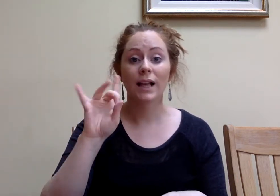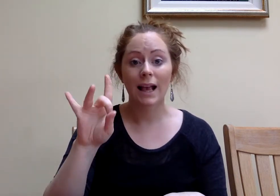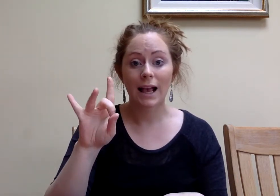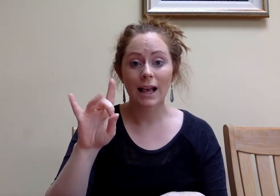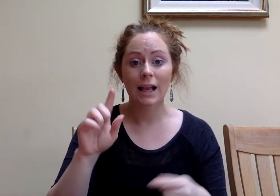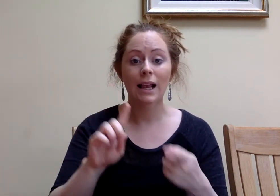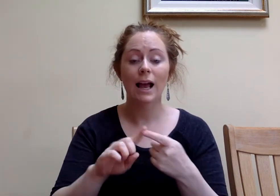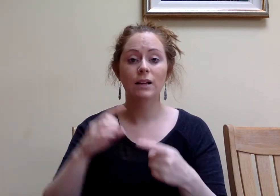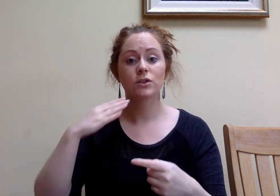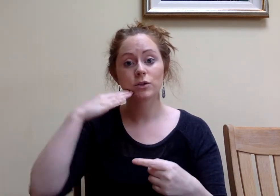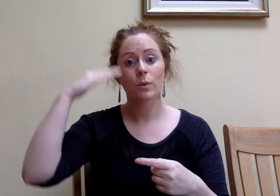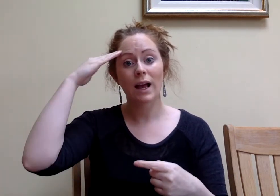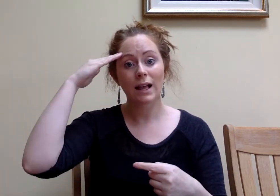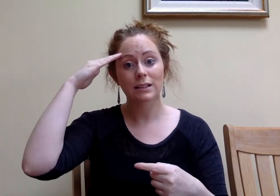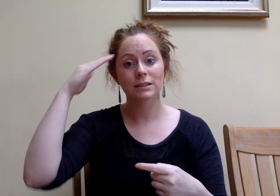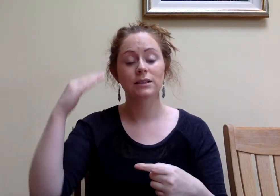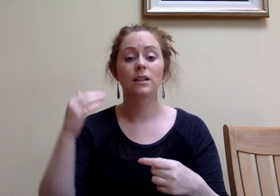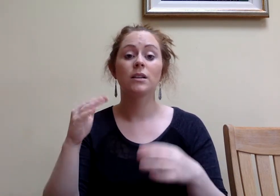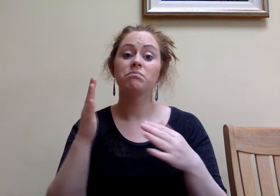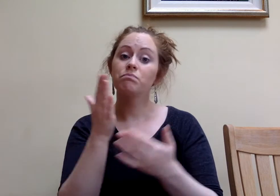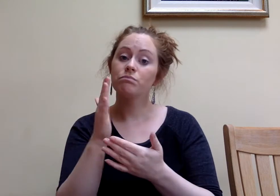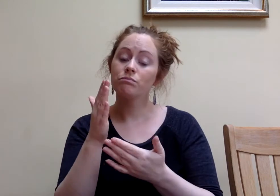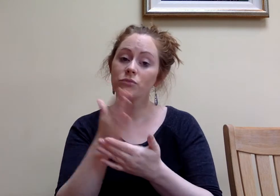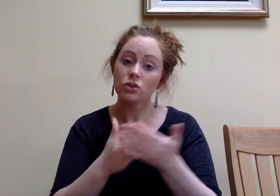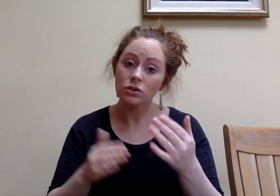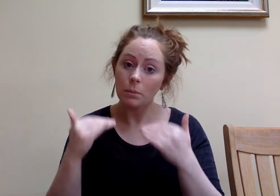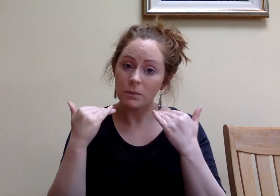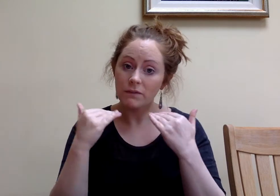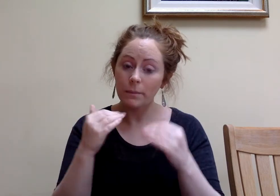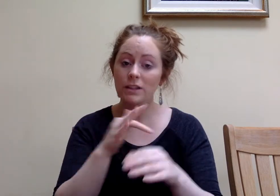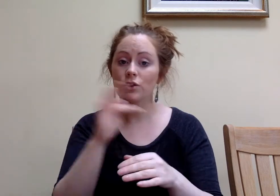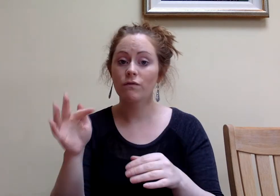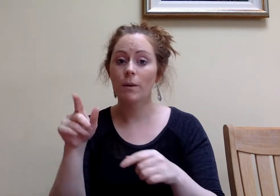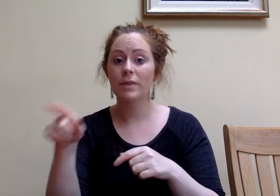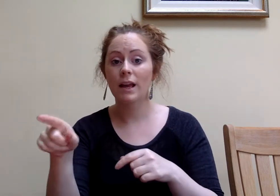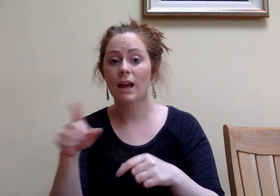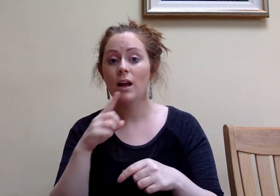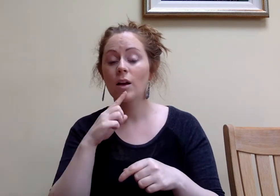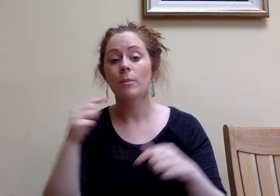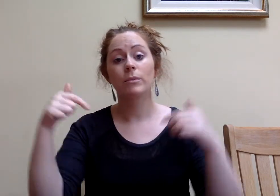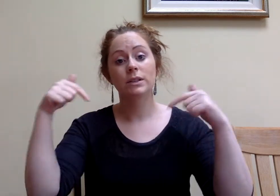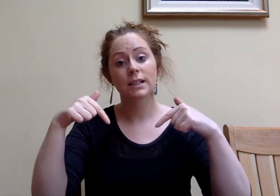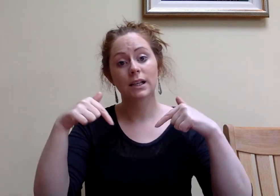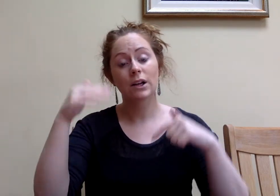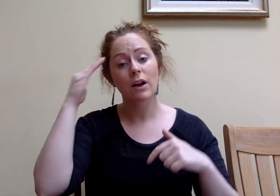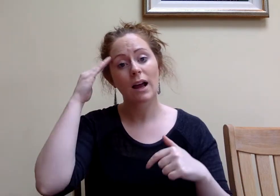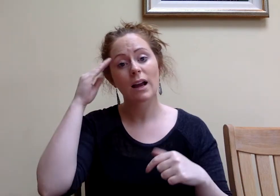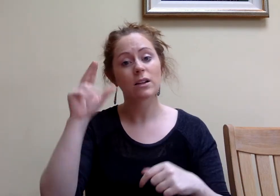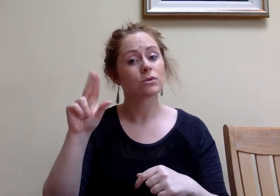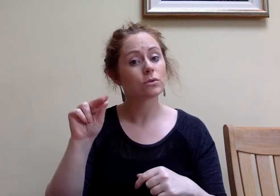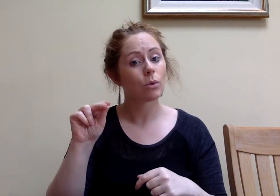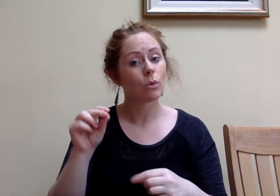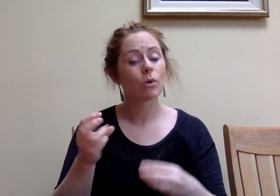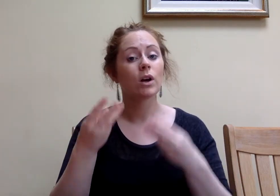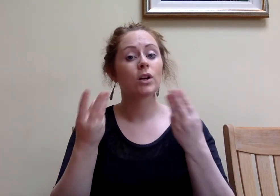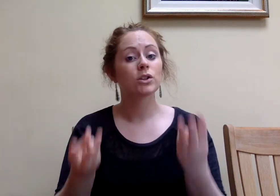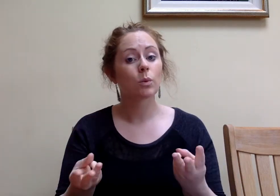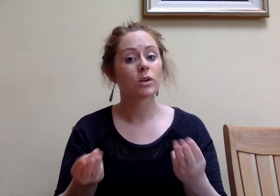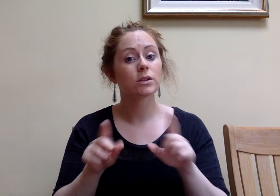There is some information from the UK and U.S. but here there is very little.